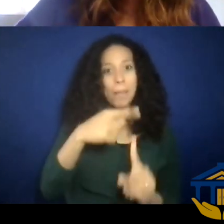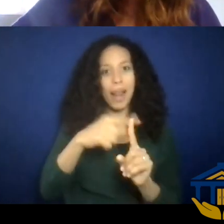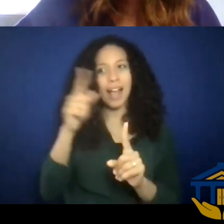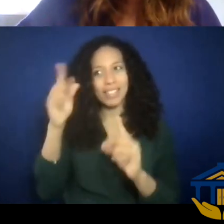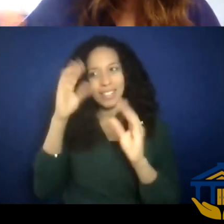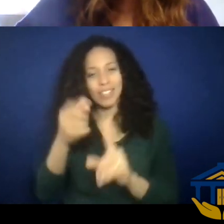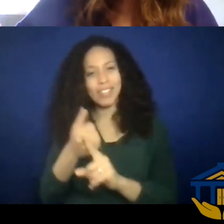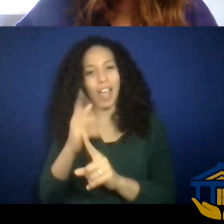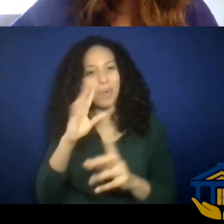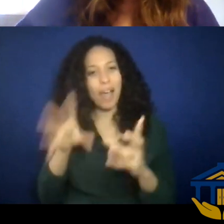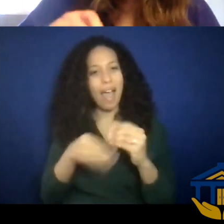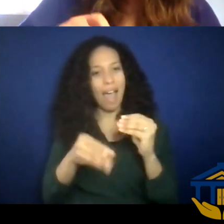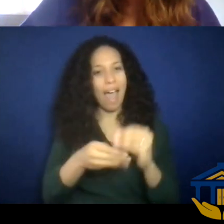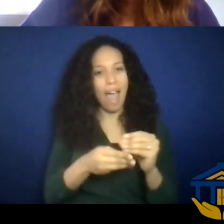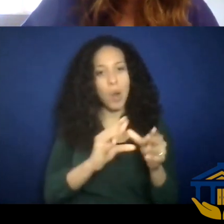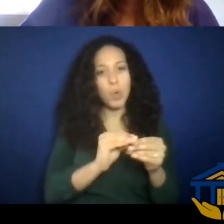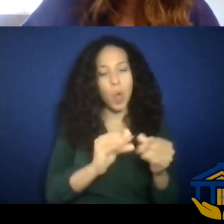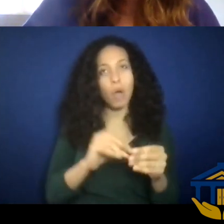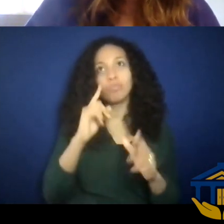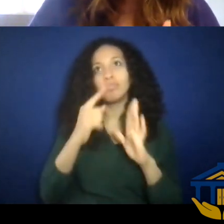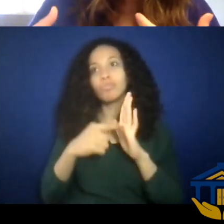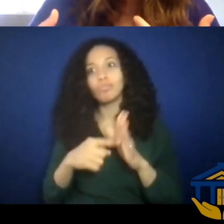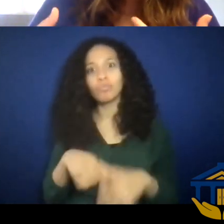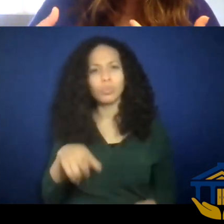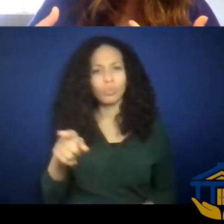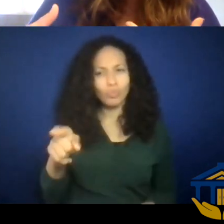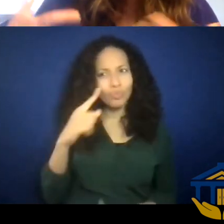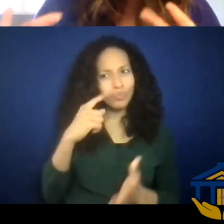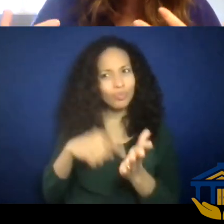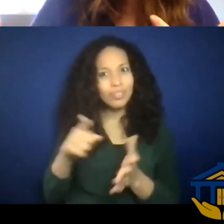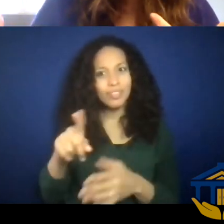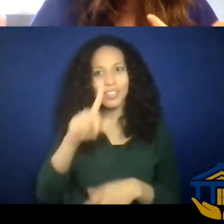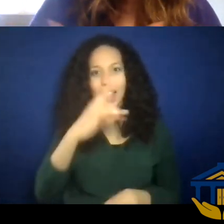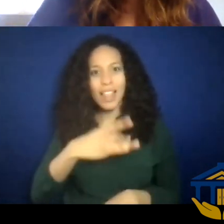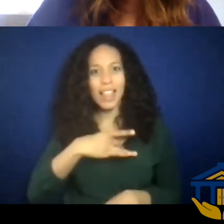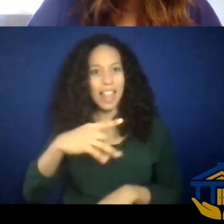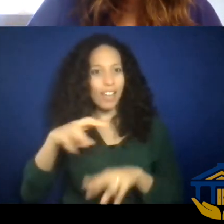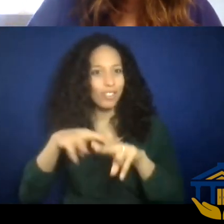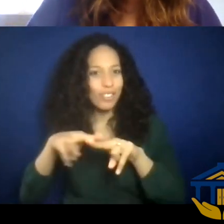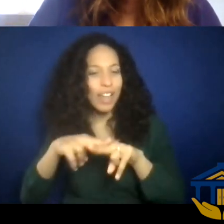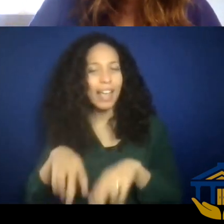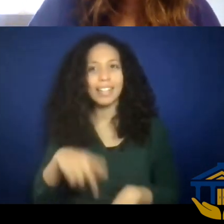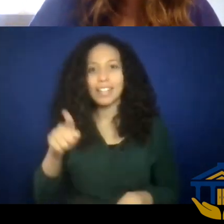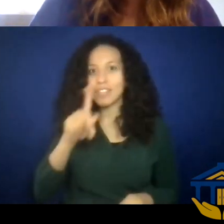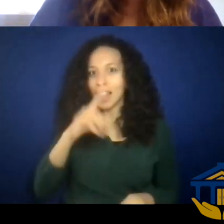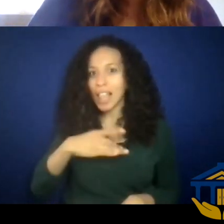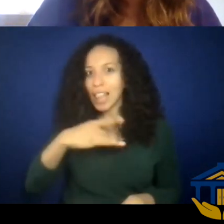likes trains” or “really likes.” And so, I think that's a really nice thing to provide sometimes.